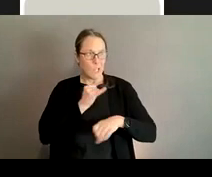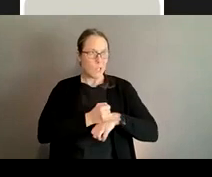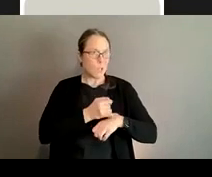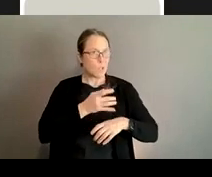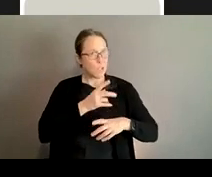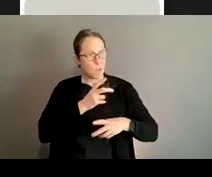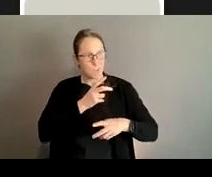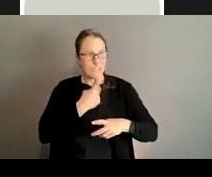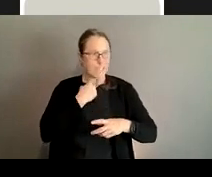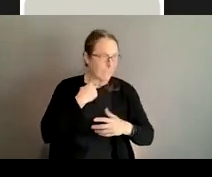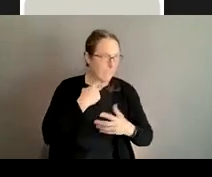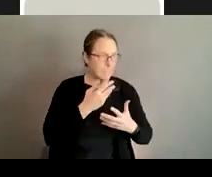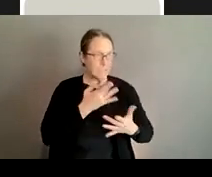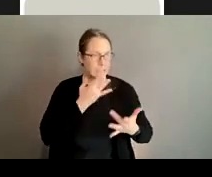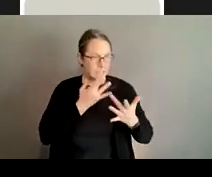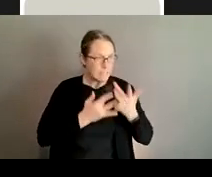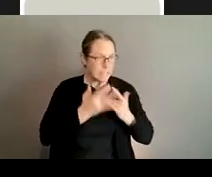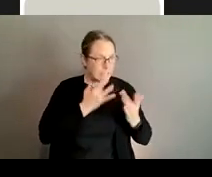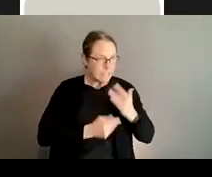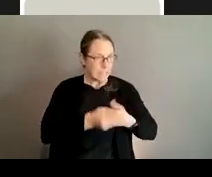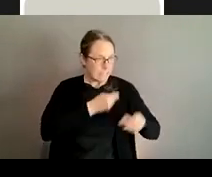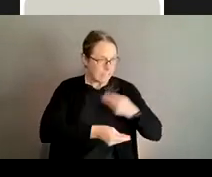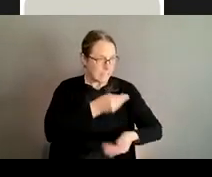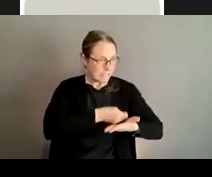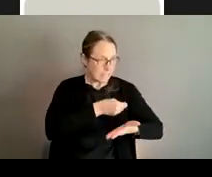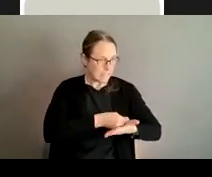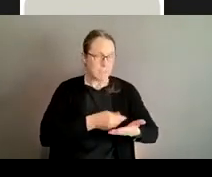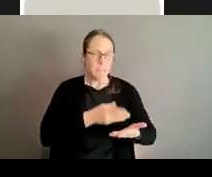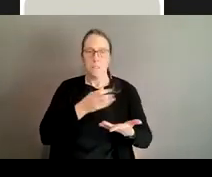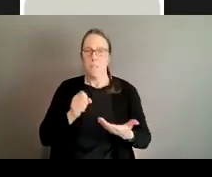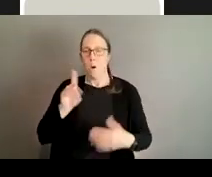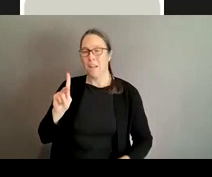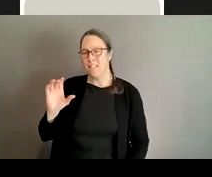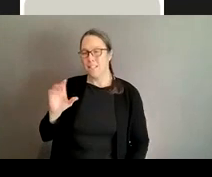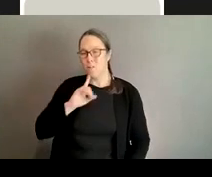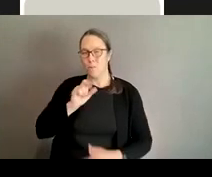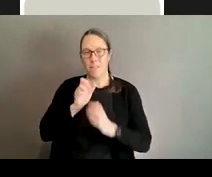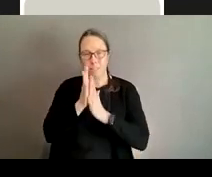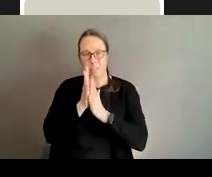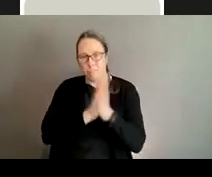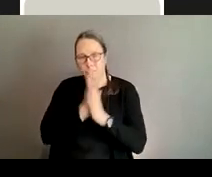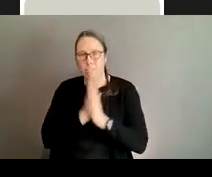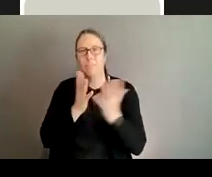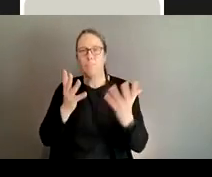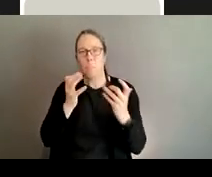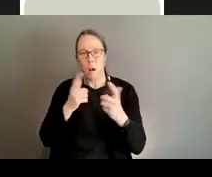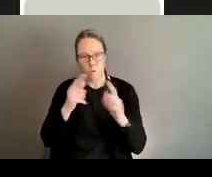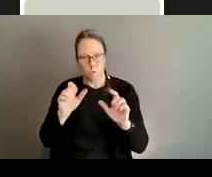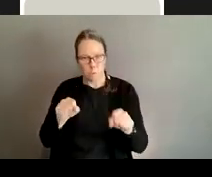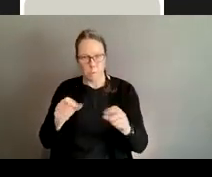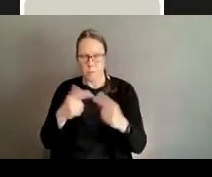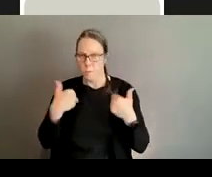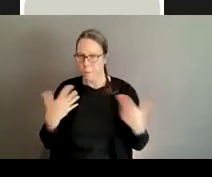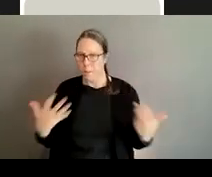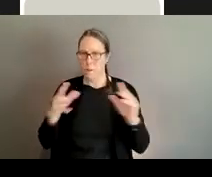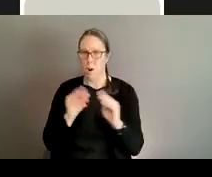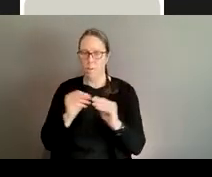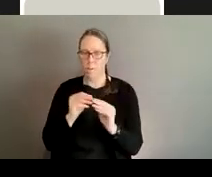so on. So the Kennedy Center, it really strives to be able to have the conference be affordable